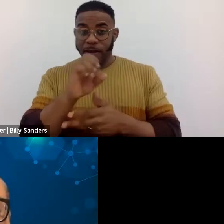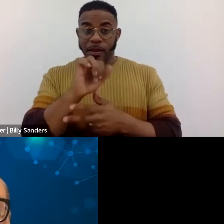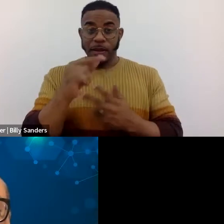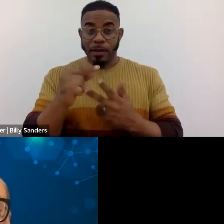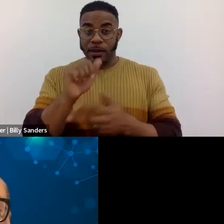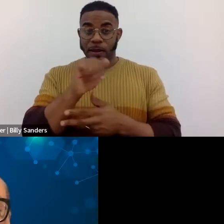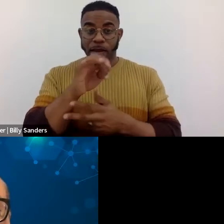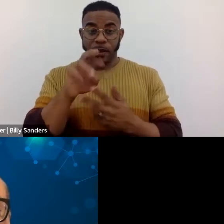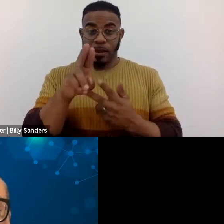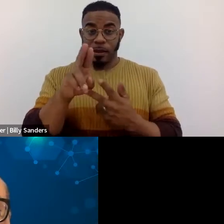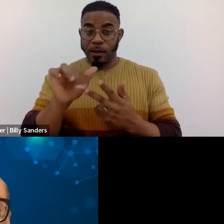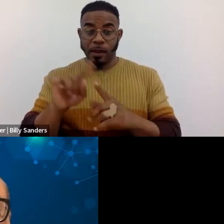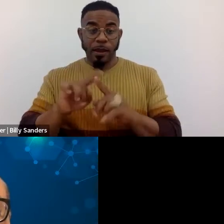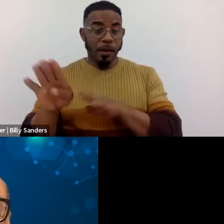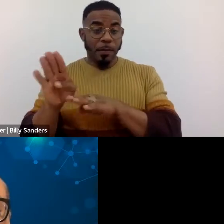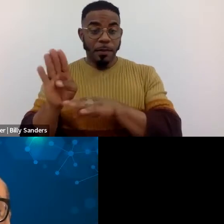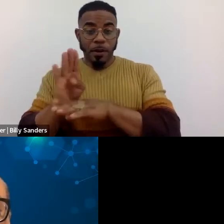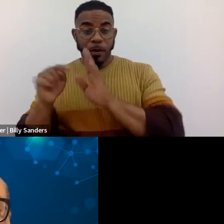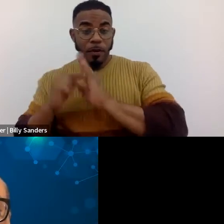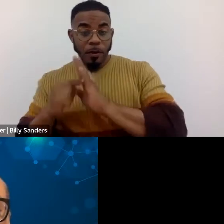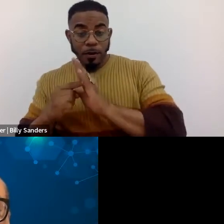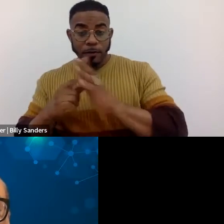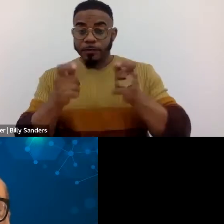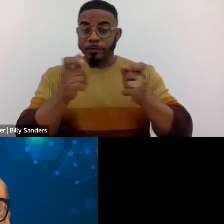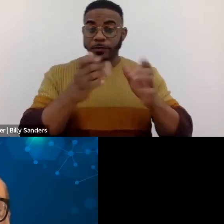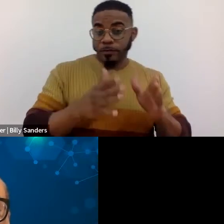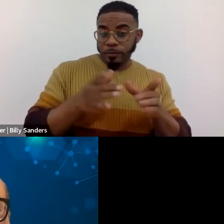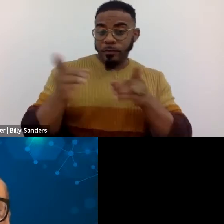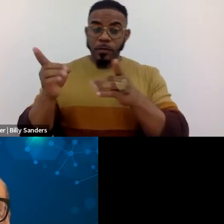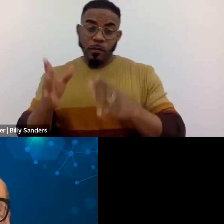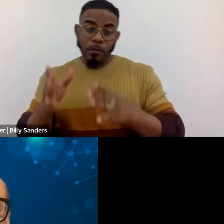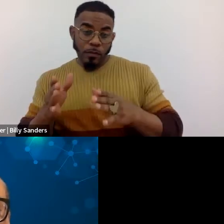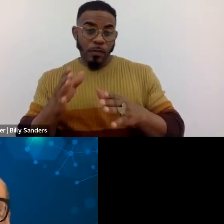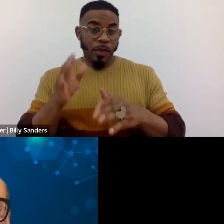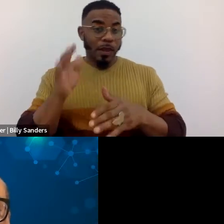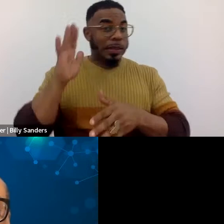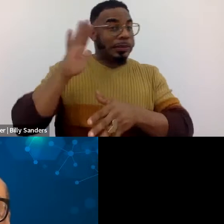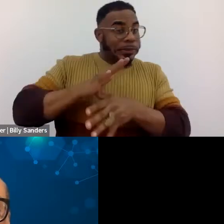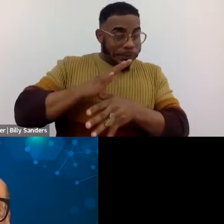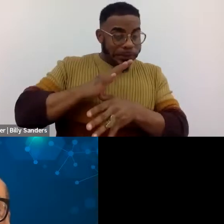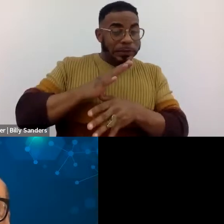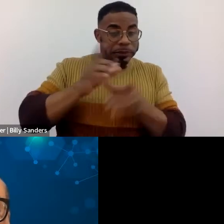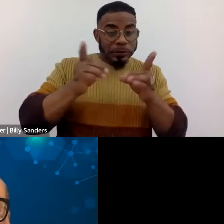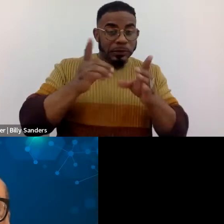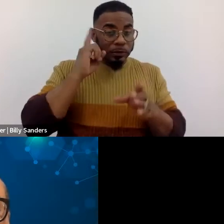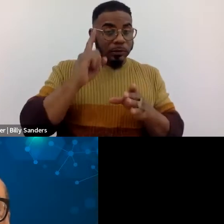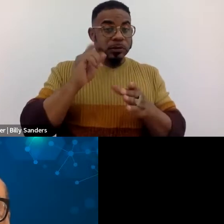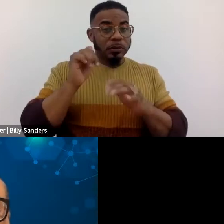as a business representative, manager, director, and senior director of entertainment contracts